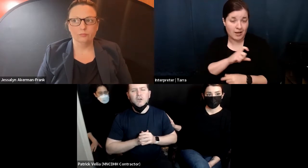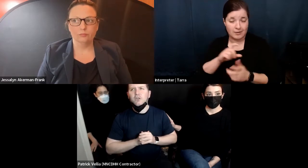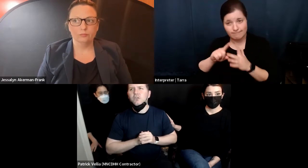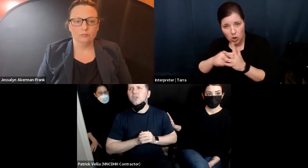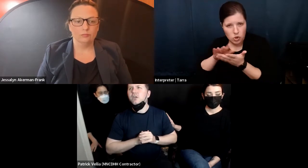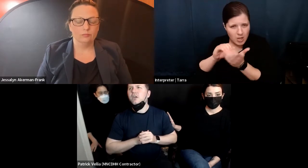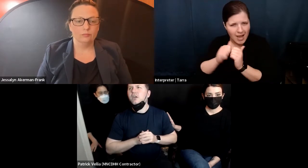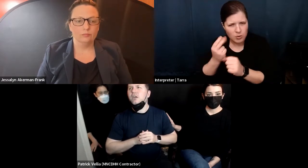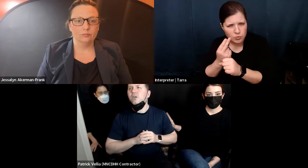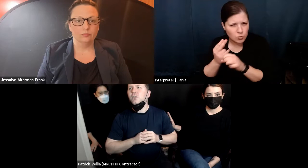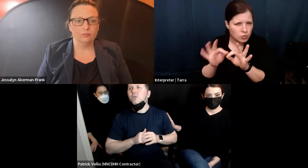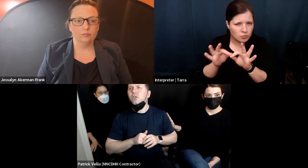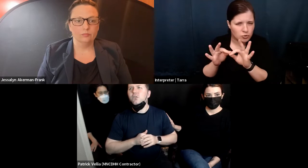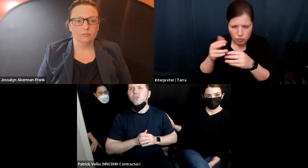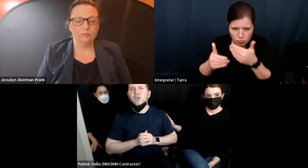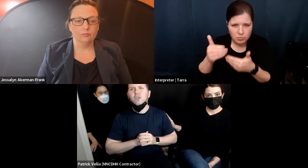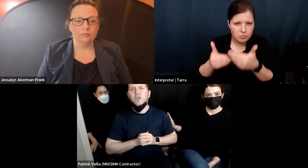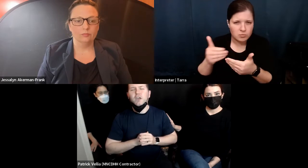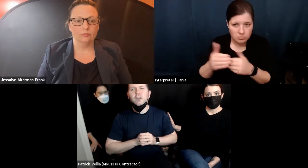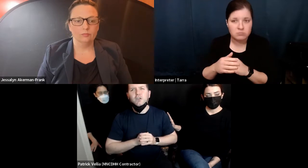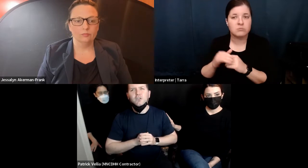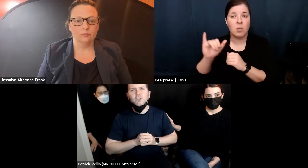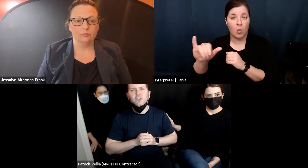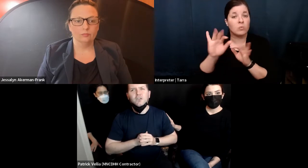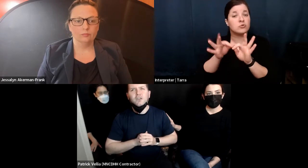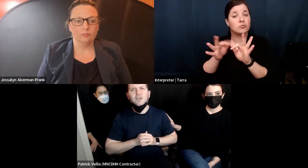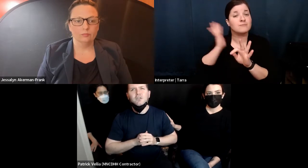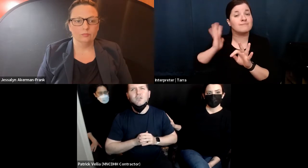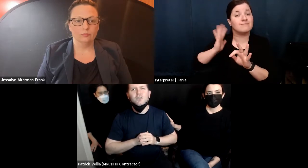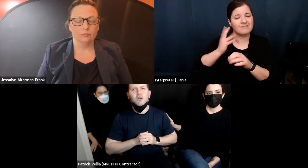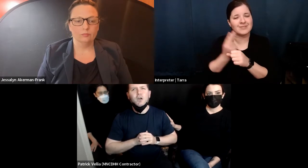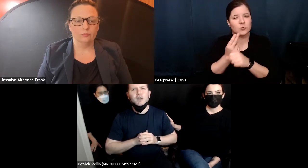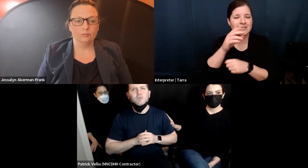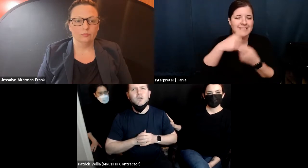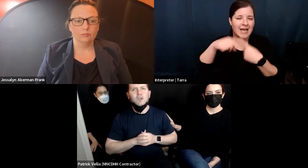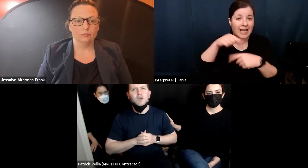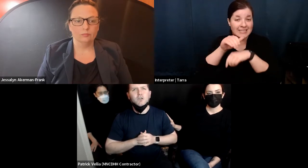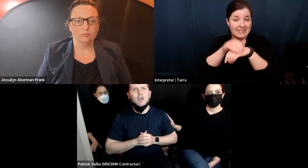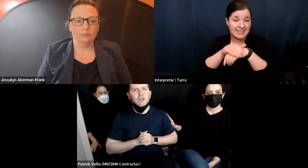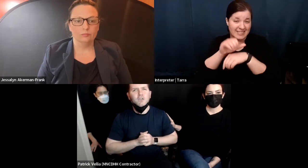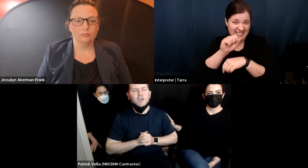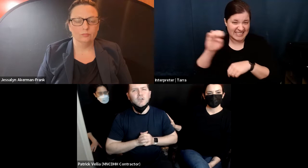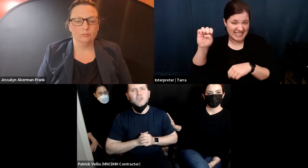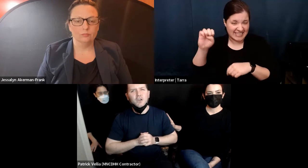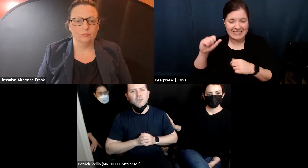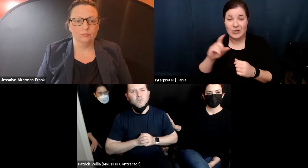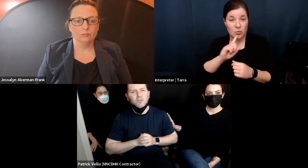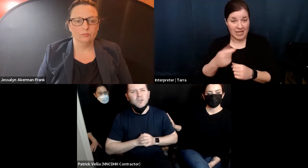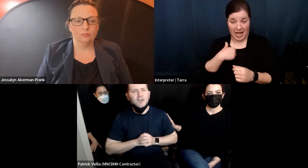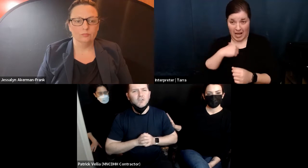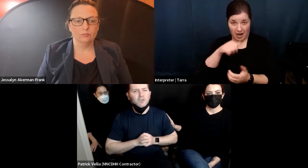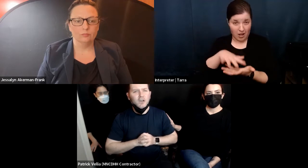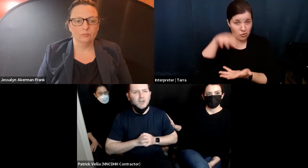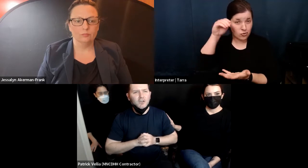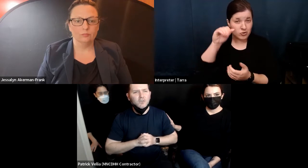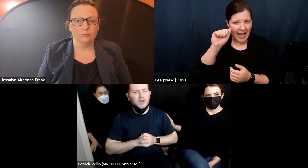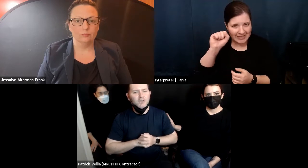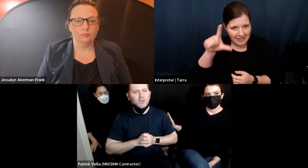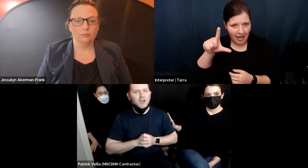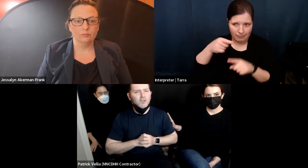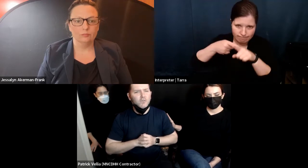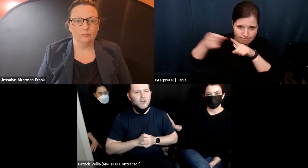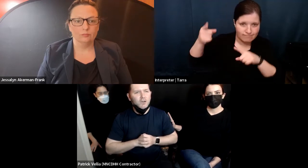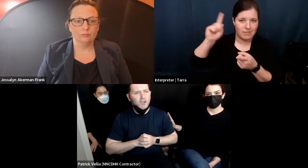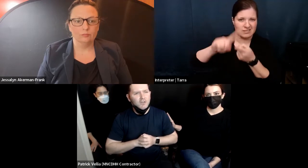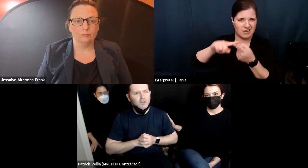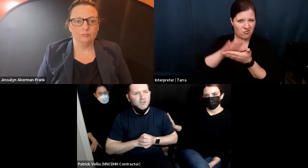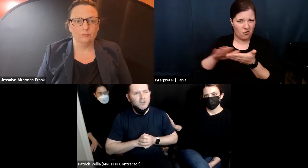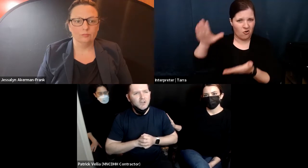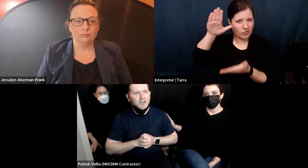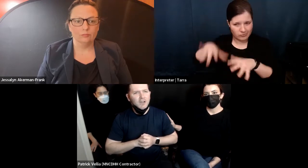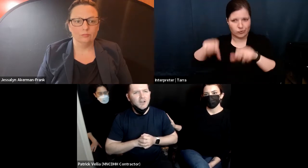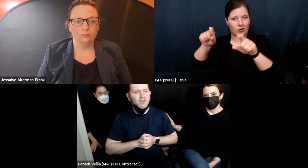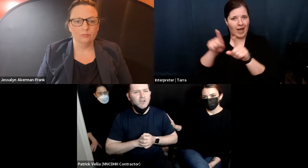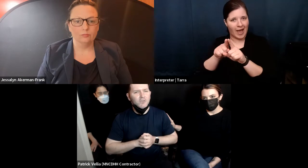And for my hearing, I was diagnosed with hearing loss at age 4, but didn't start with interpreters until sixth grade.